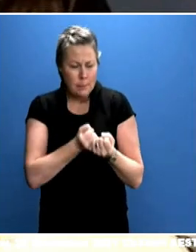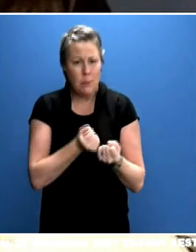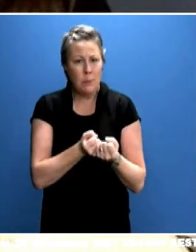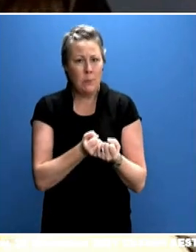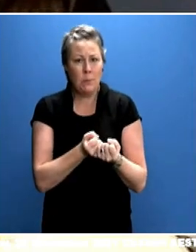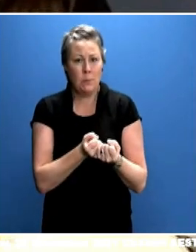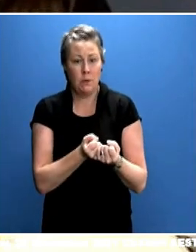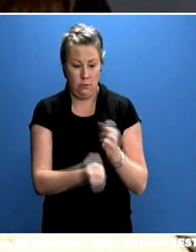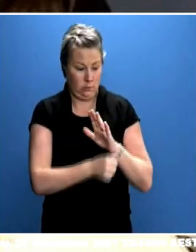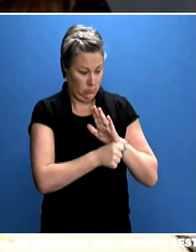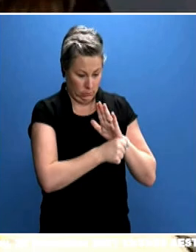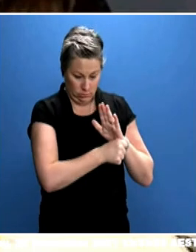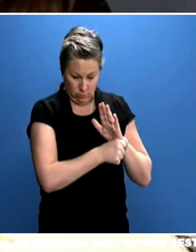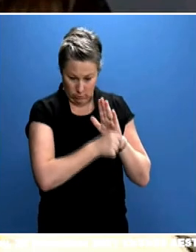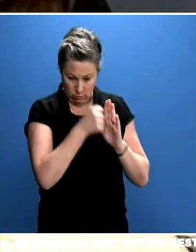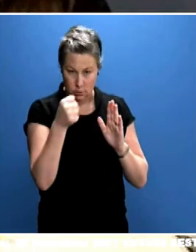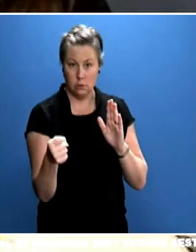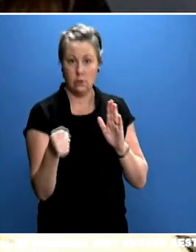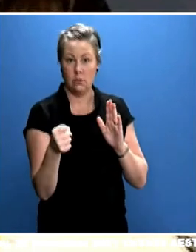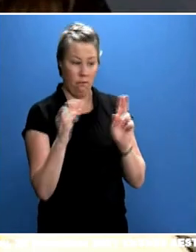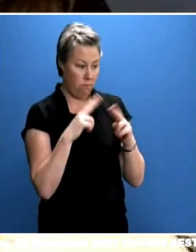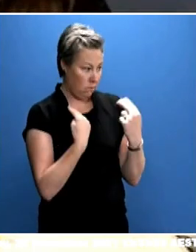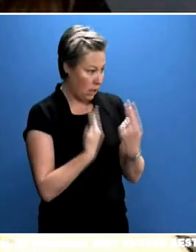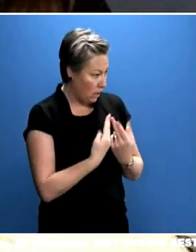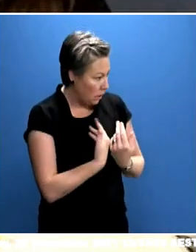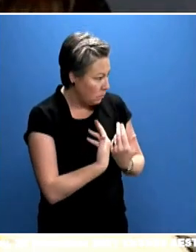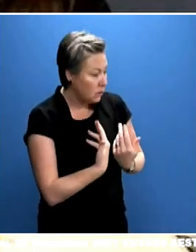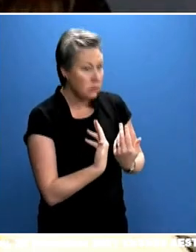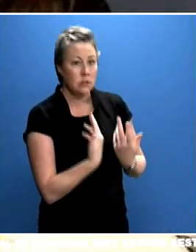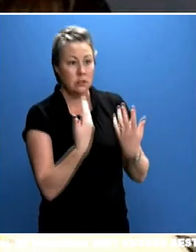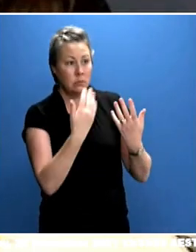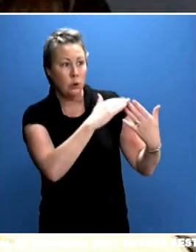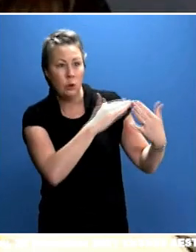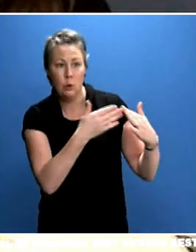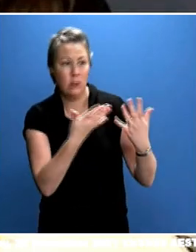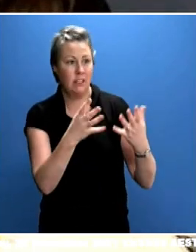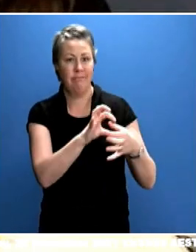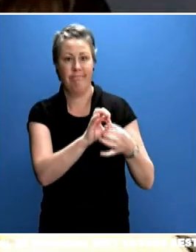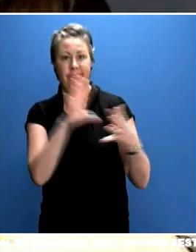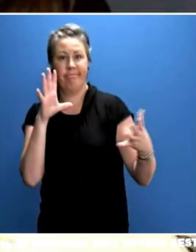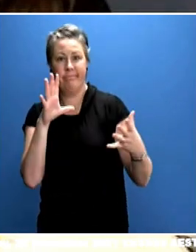They are being removed from their families and communities and are being placed in institutions where their spirits are being diminished.